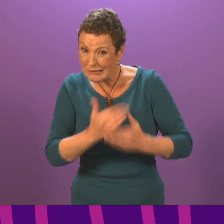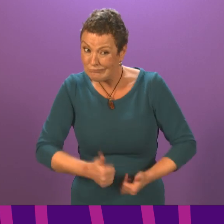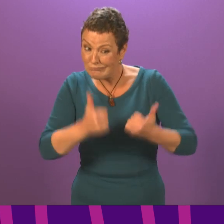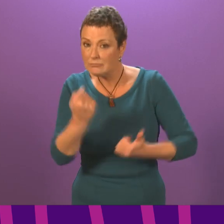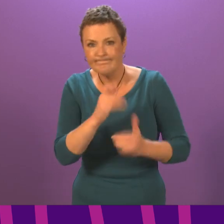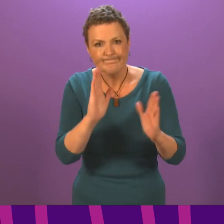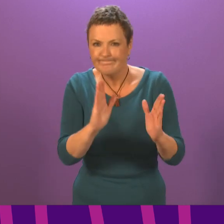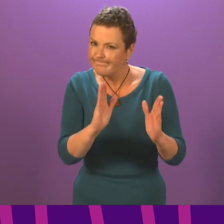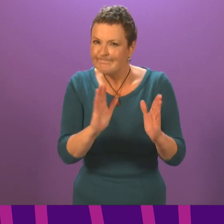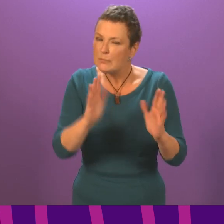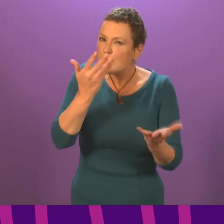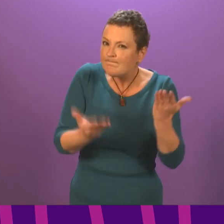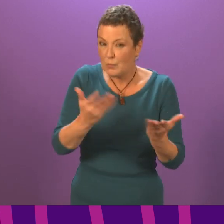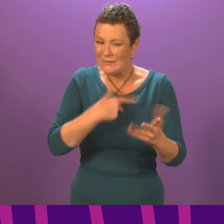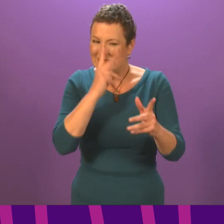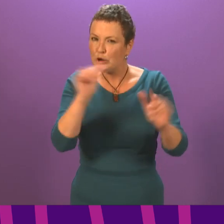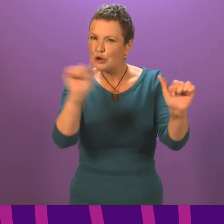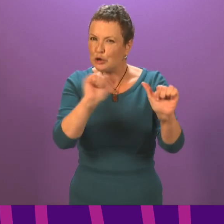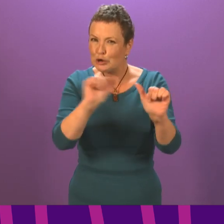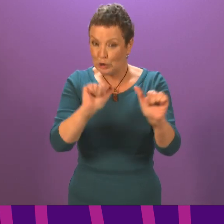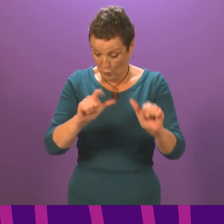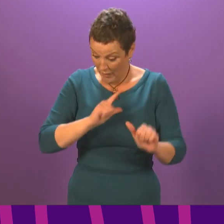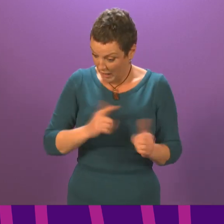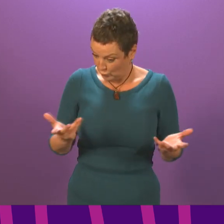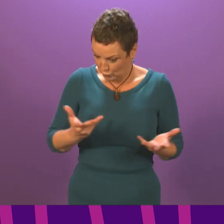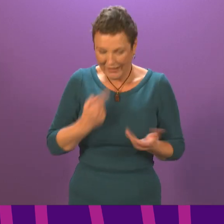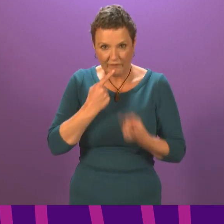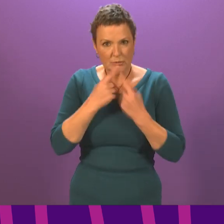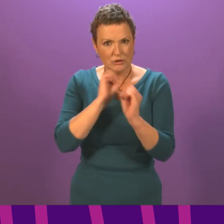We also know—we see this in some of the data that I have reported today—that case